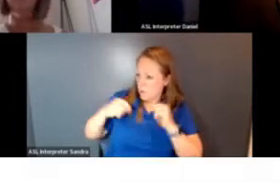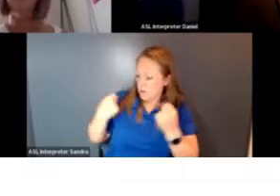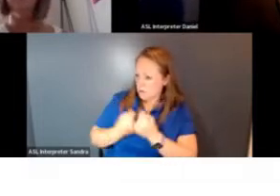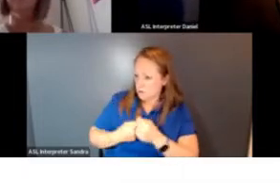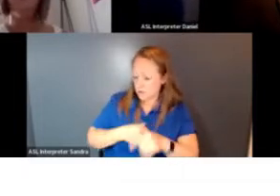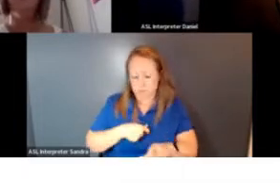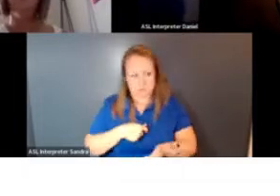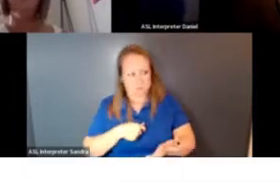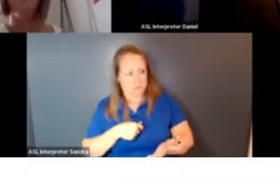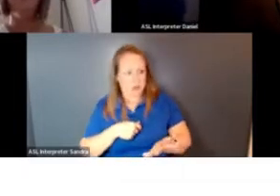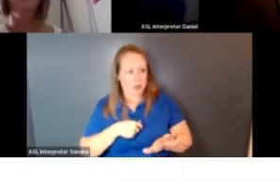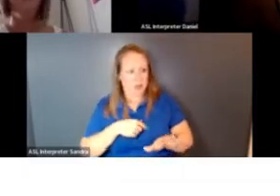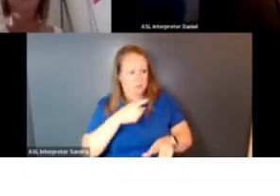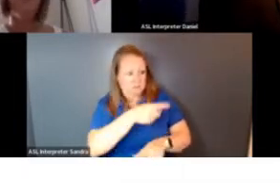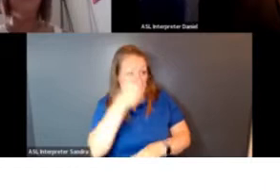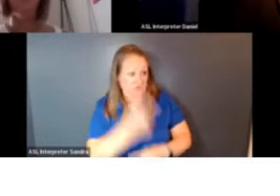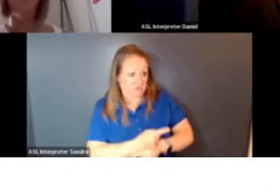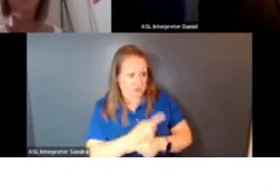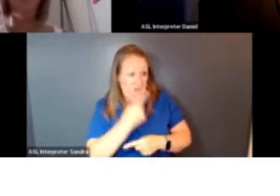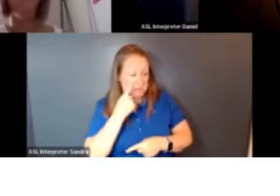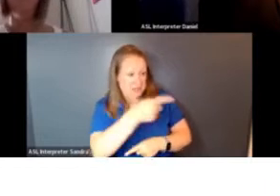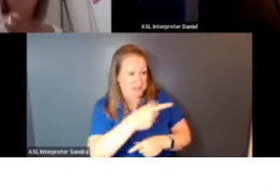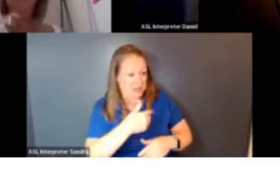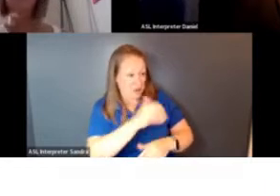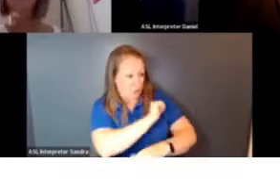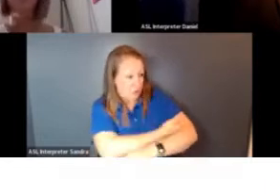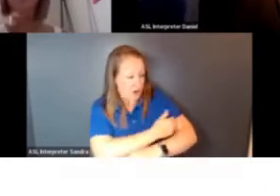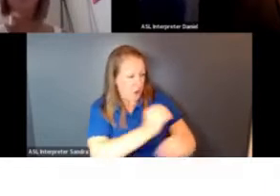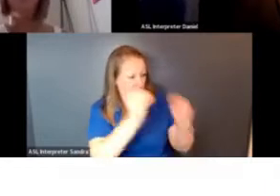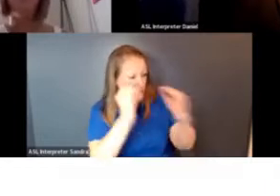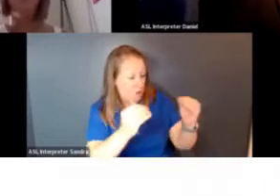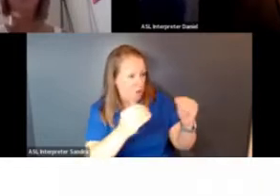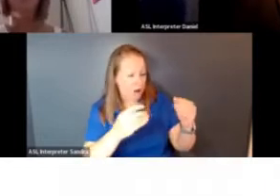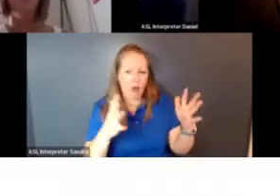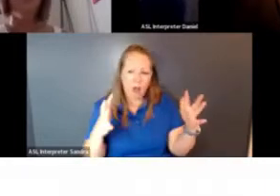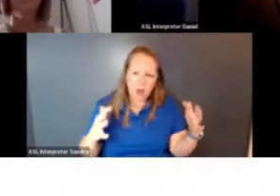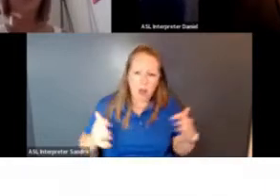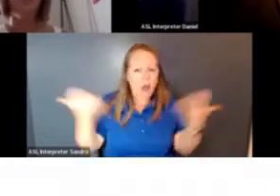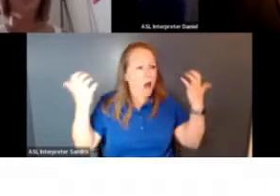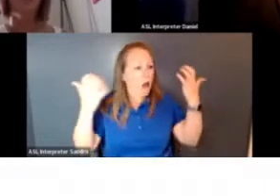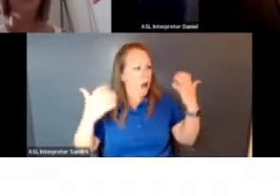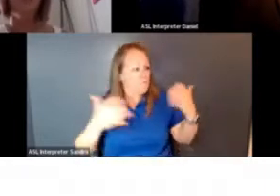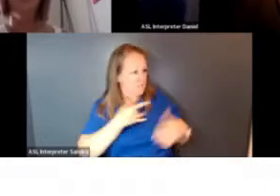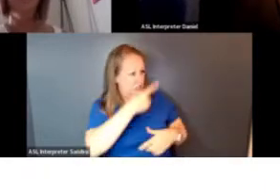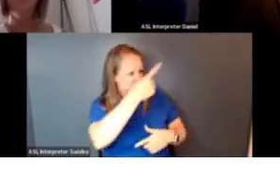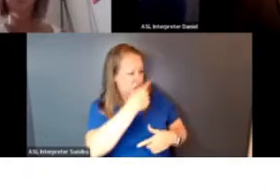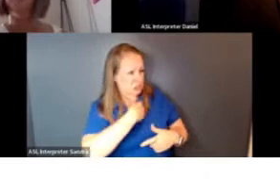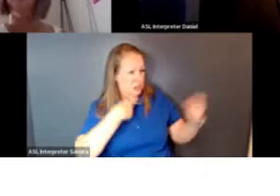um, yeah, you're right, because you have no authority. I was so furious that she felt she had authority over me. She then